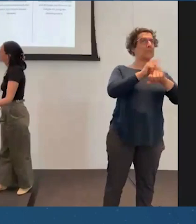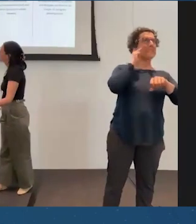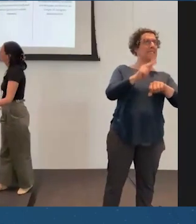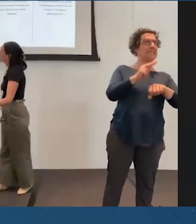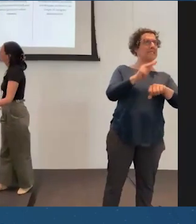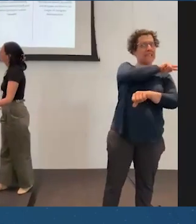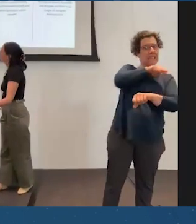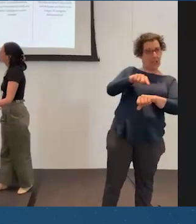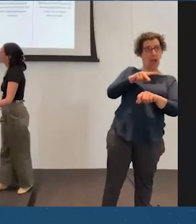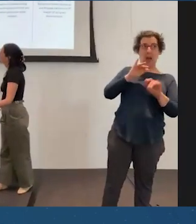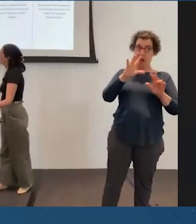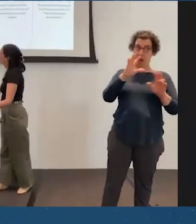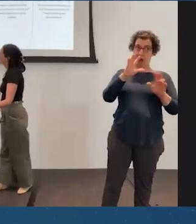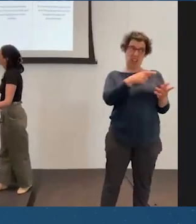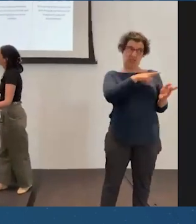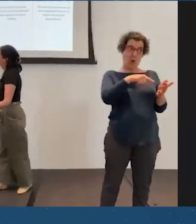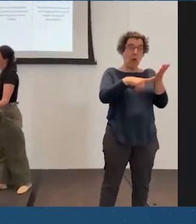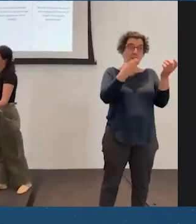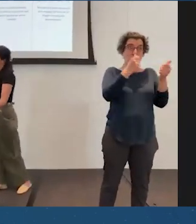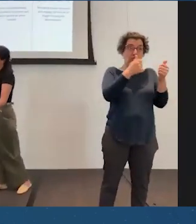what's challenging about taking this up the chain